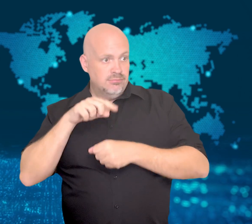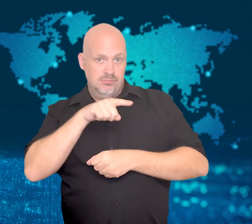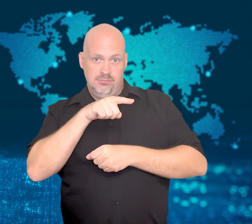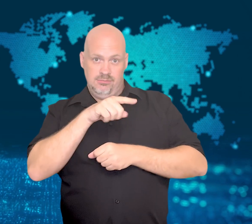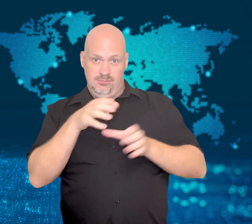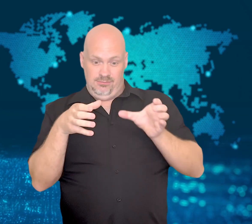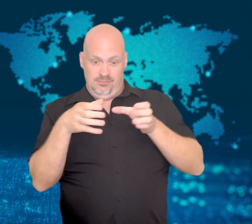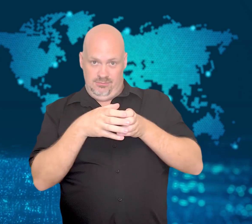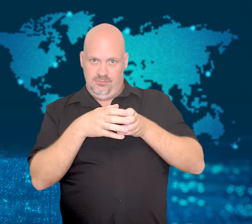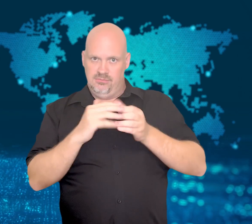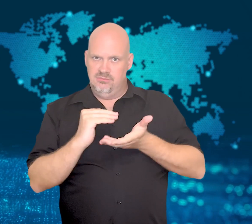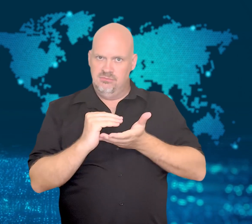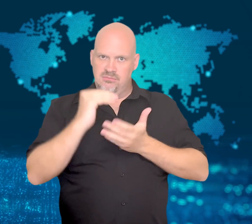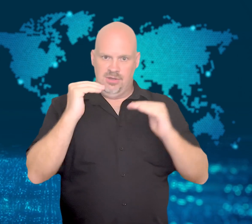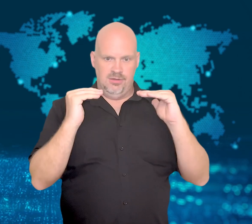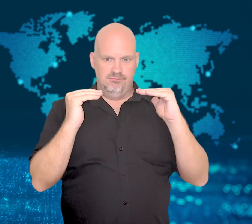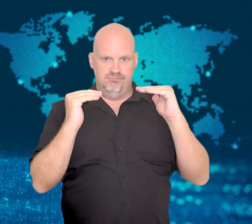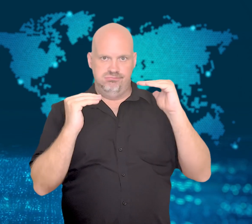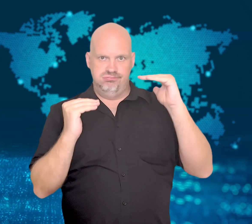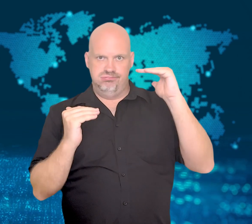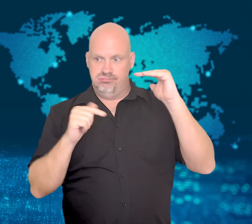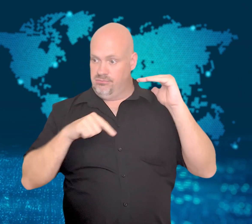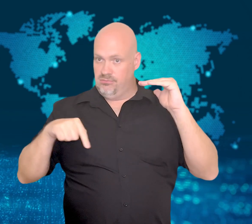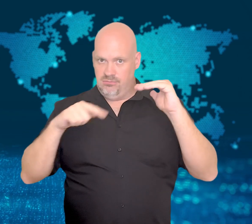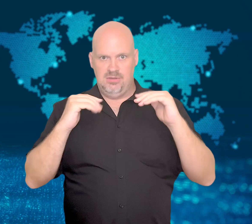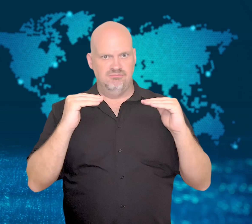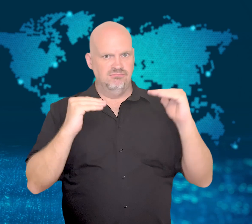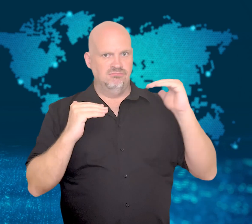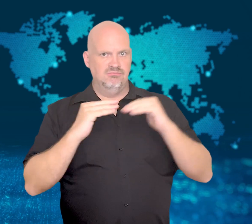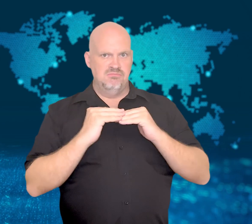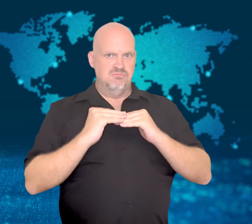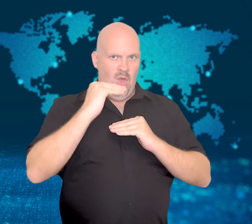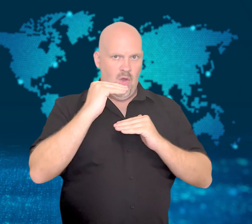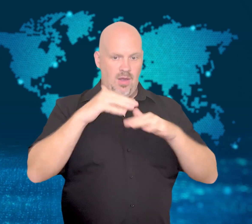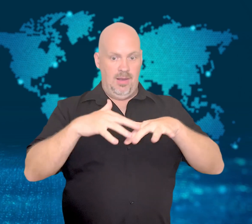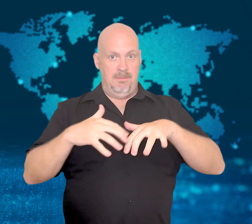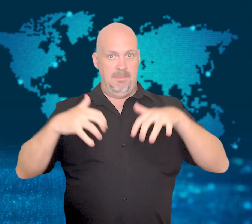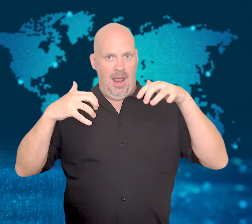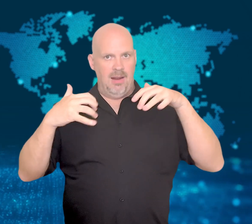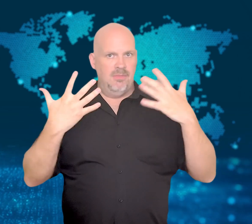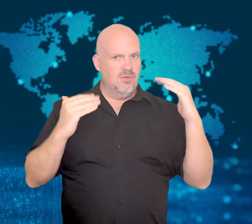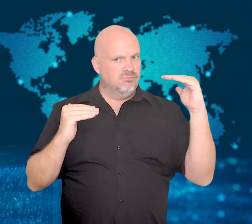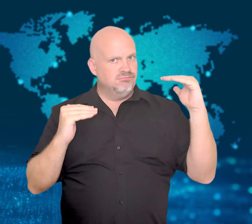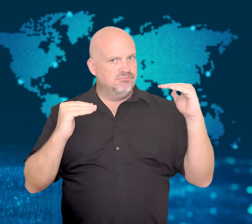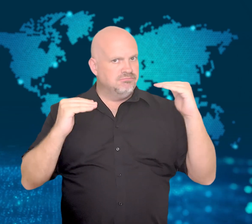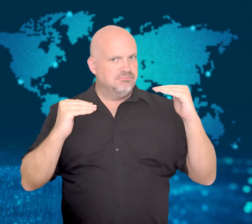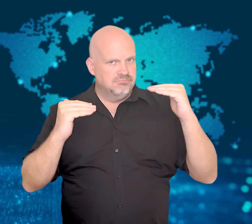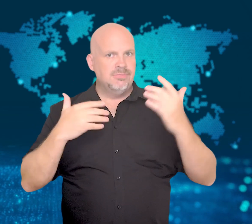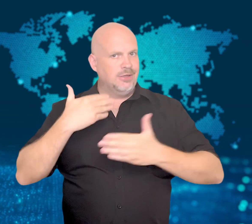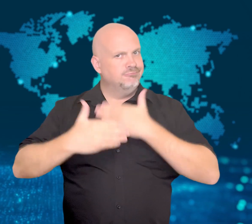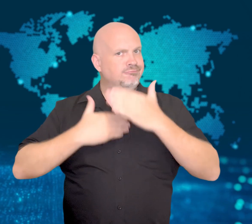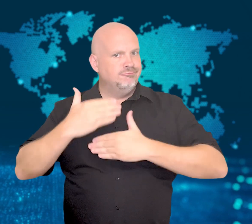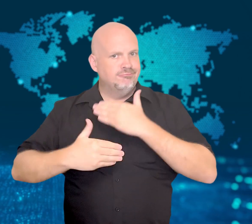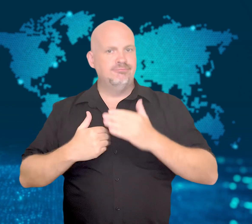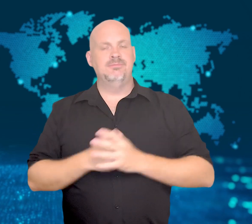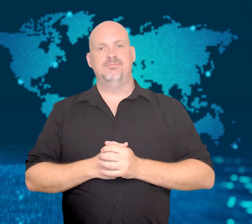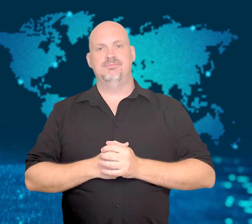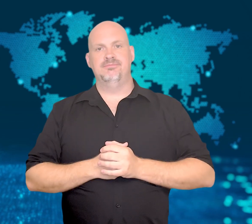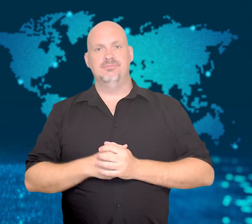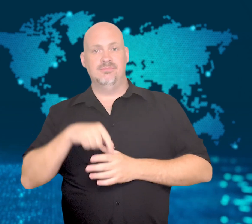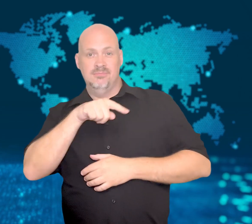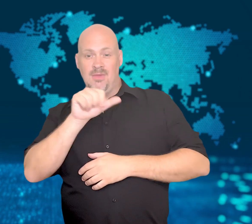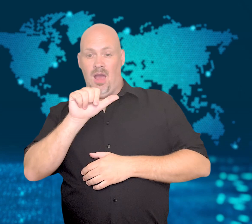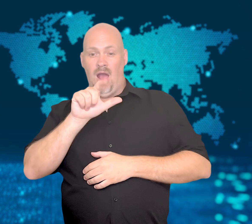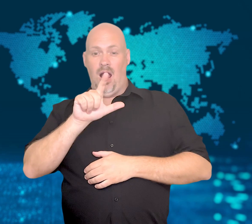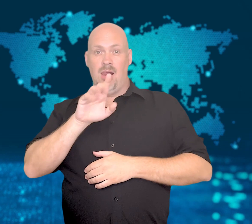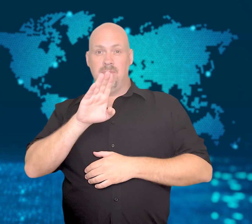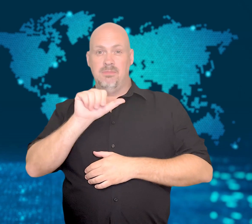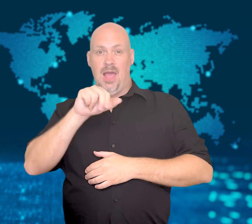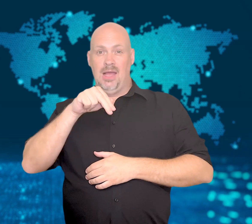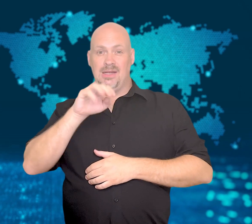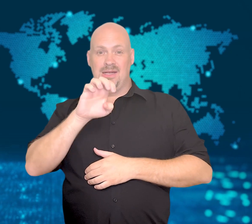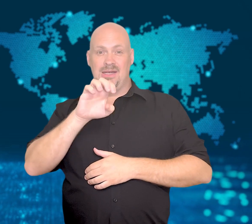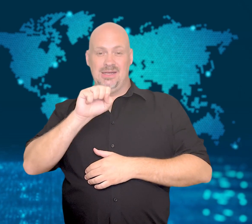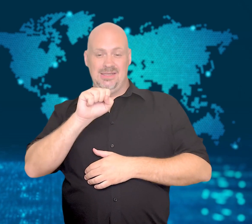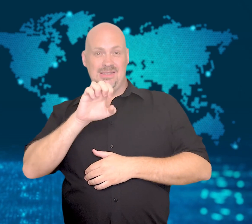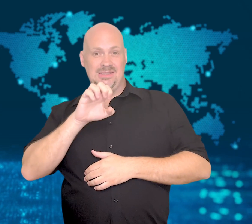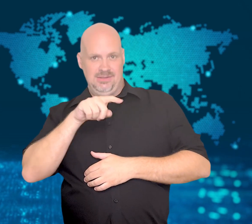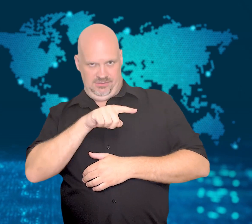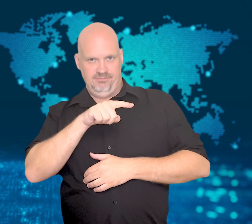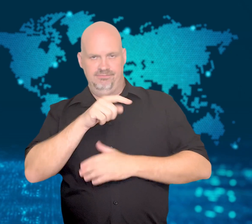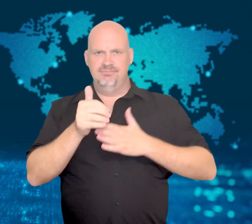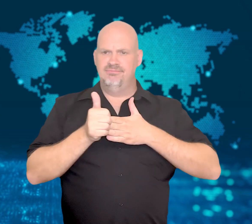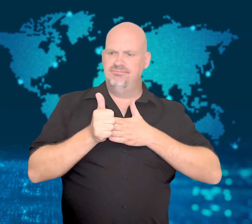The vote-counting will continue to determine if his party will have a majority in Parliament or not.